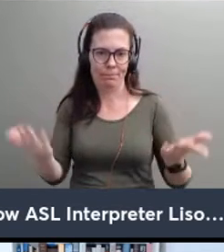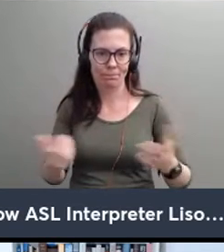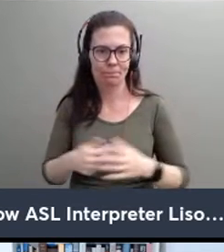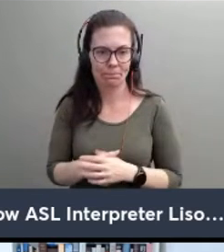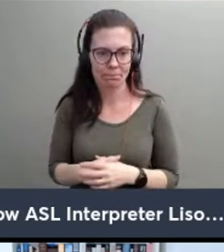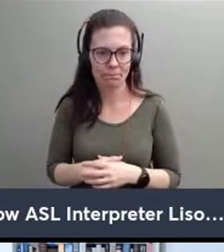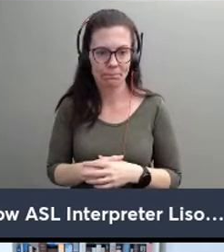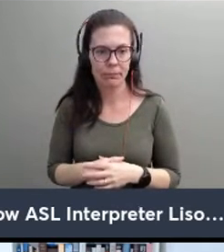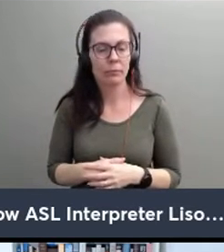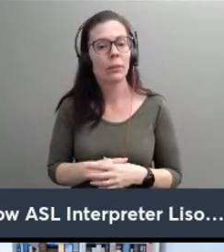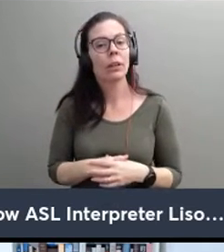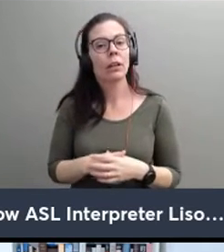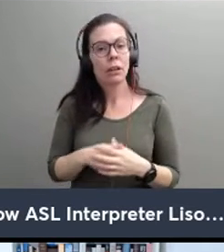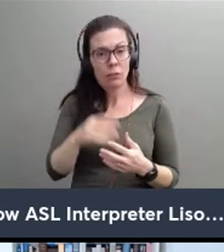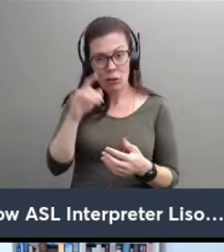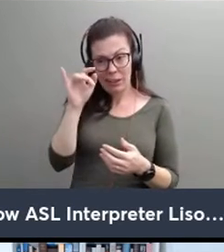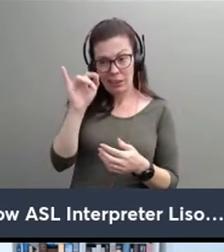For that someone sitting